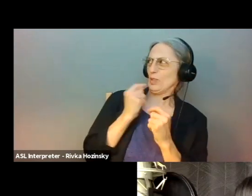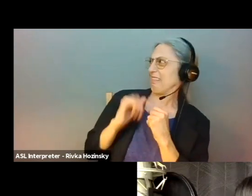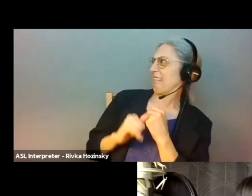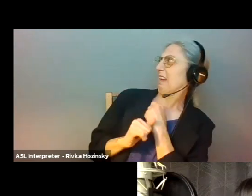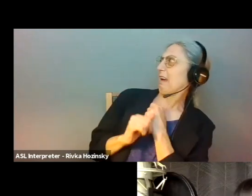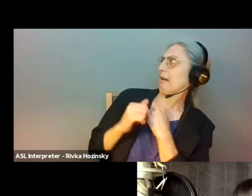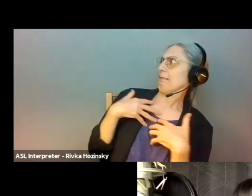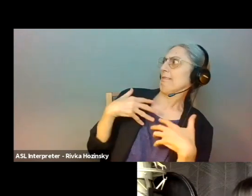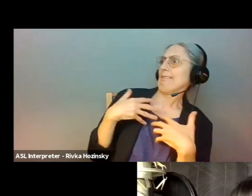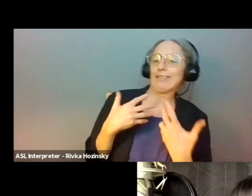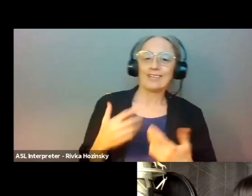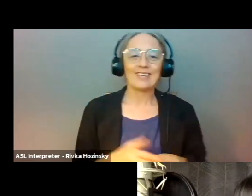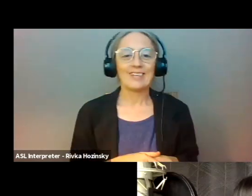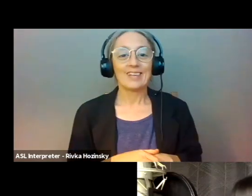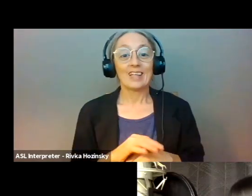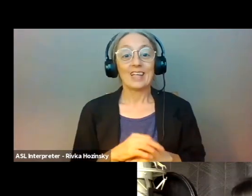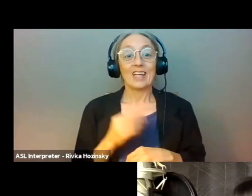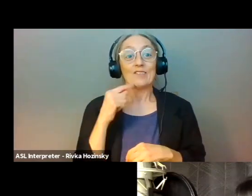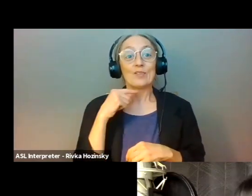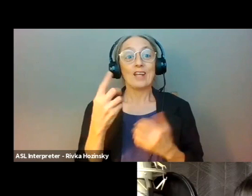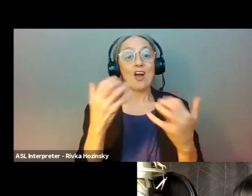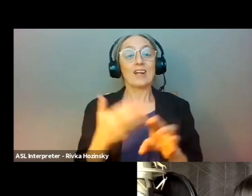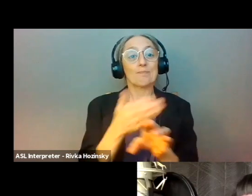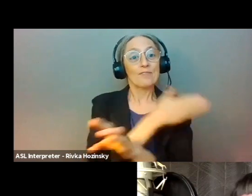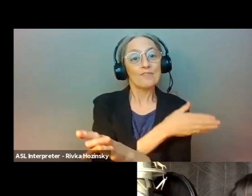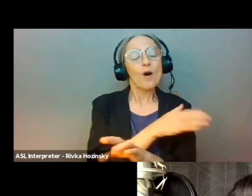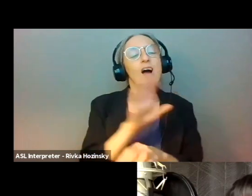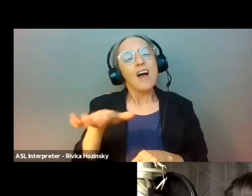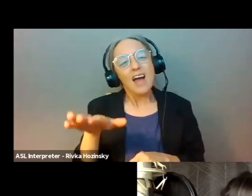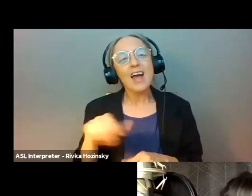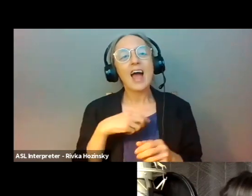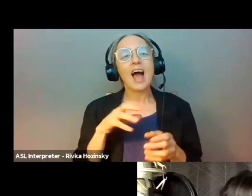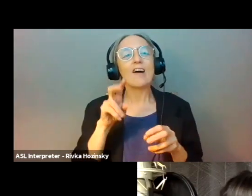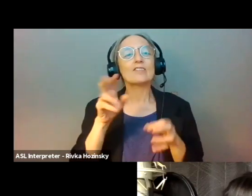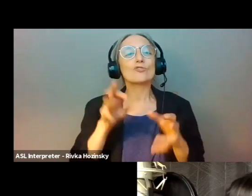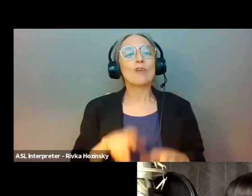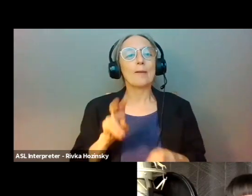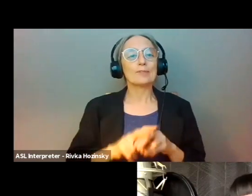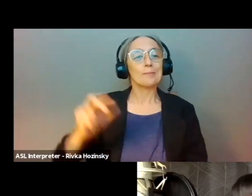And so if the audience knows, Hey, this is an audio describe performance, or, Hey, there's going to be ASL interpreters here.